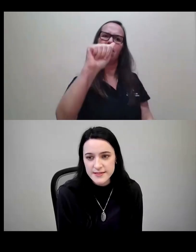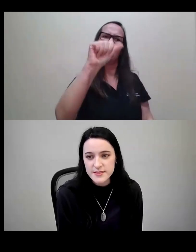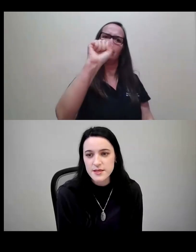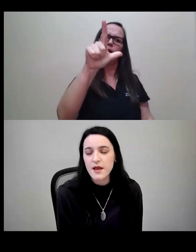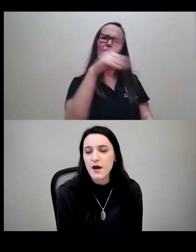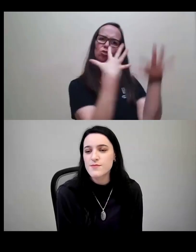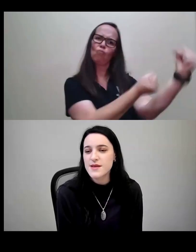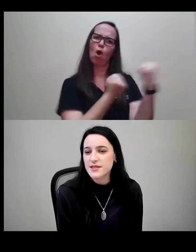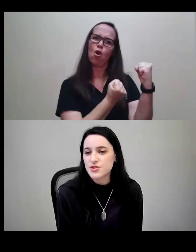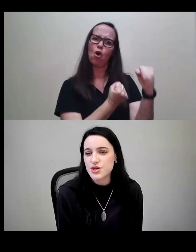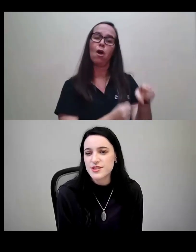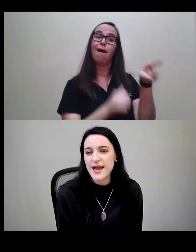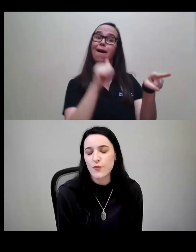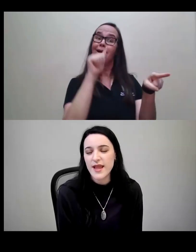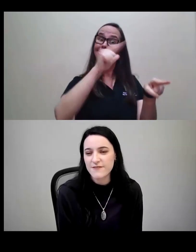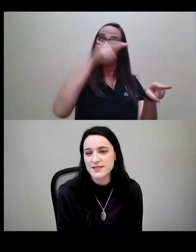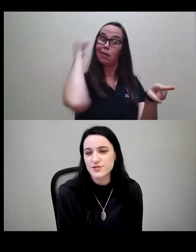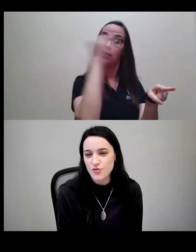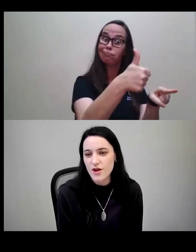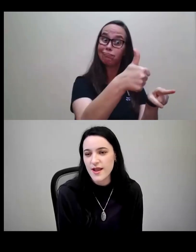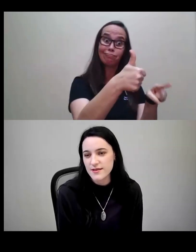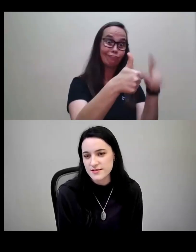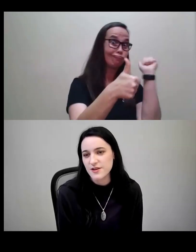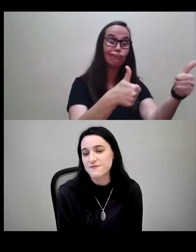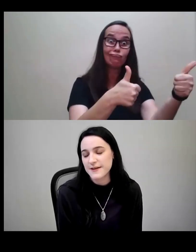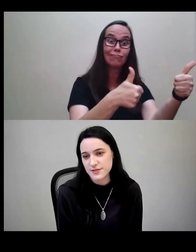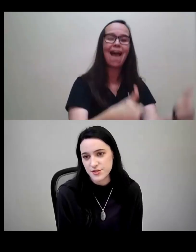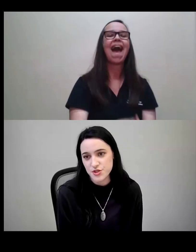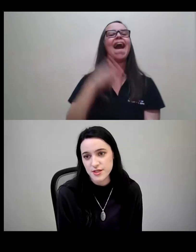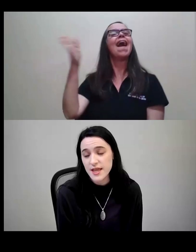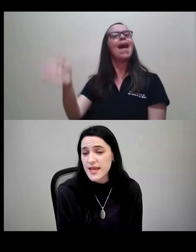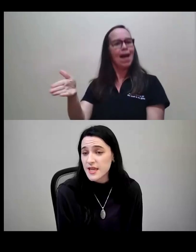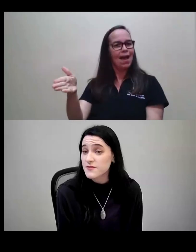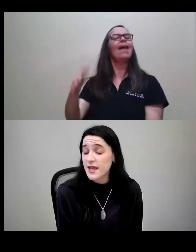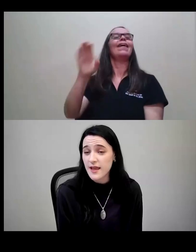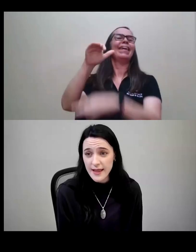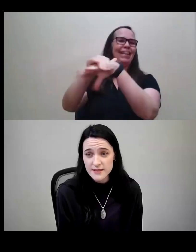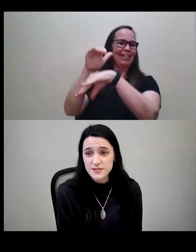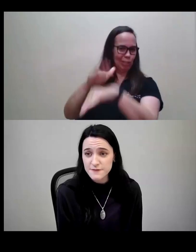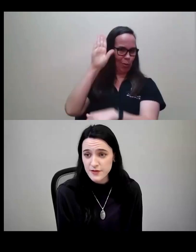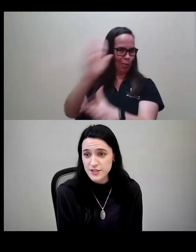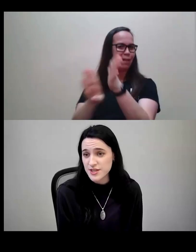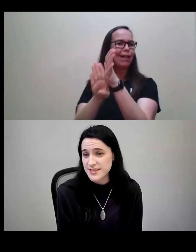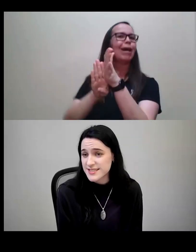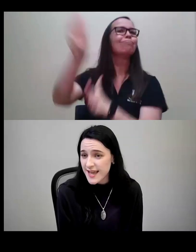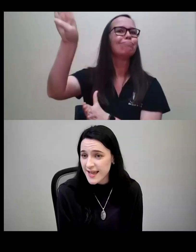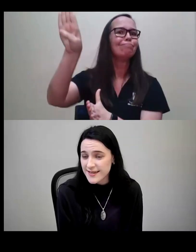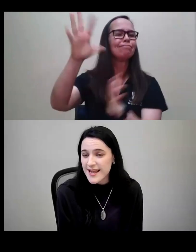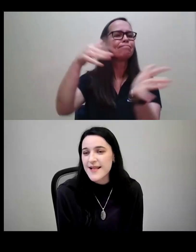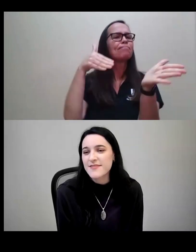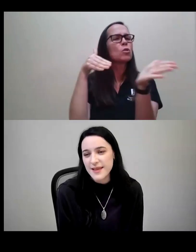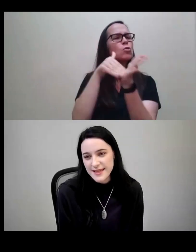focus on making sure that we have a strong ASL foundation. If the ASL foundation is set,